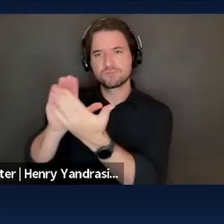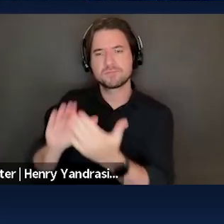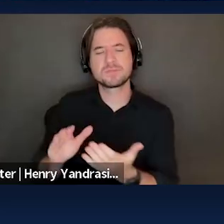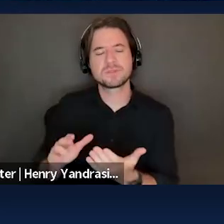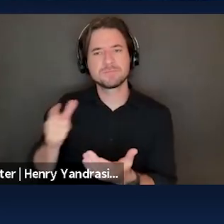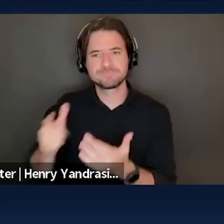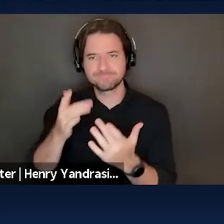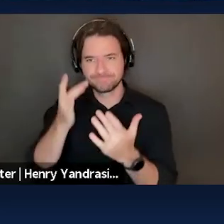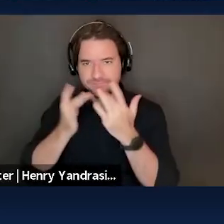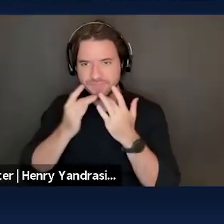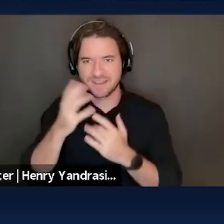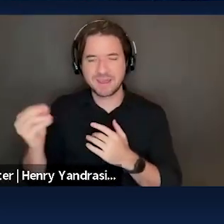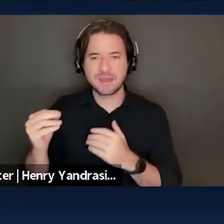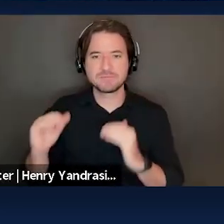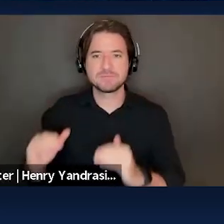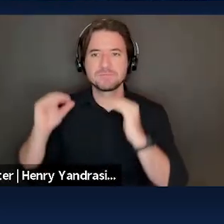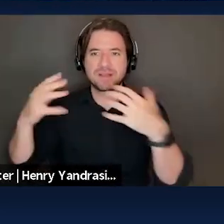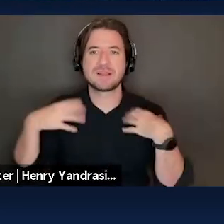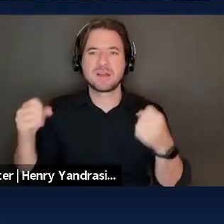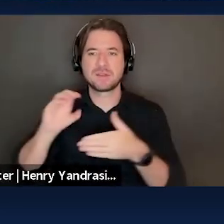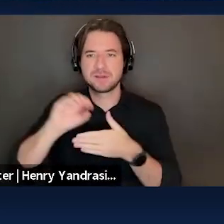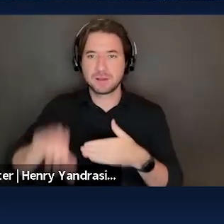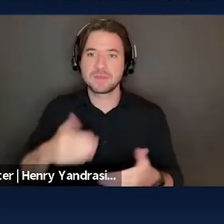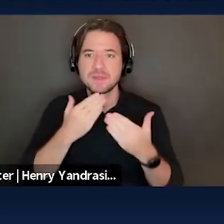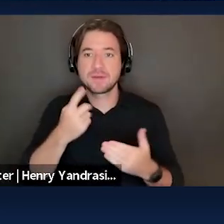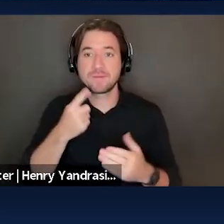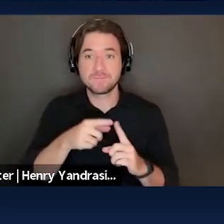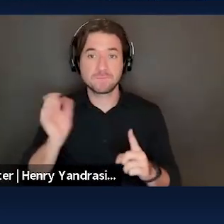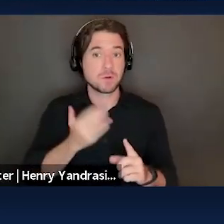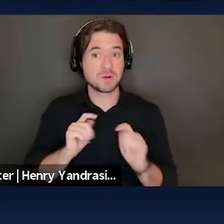Thank you from our team, and we look forward to any questions.